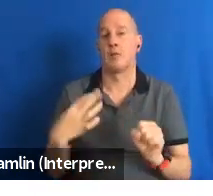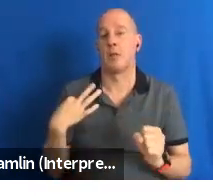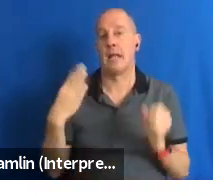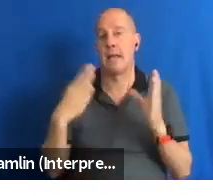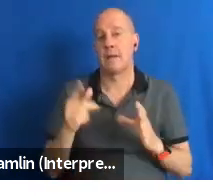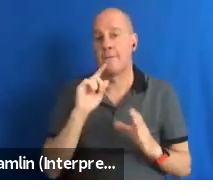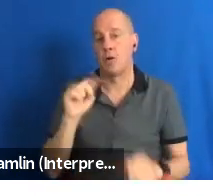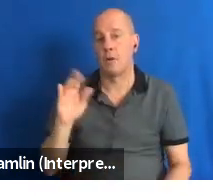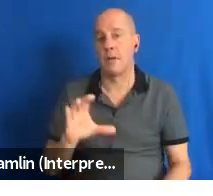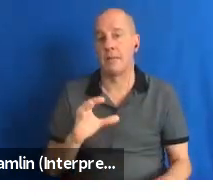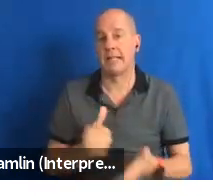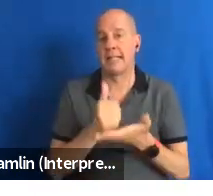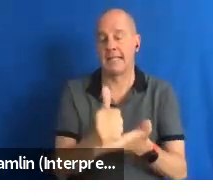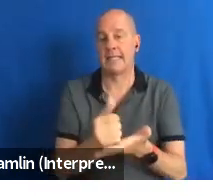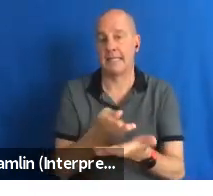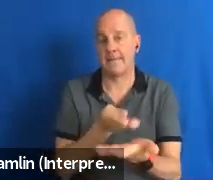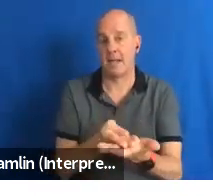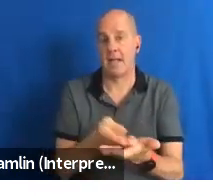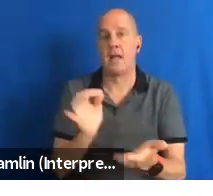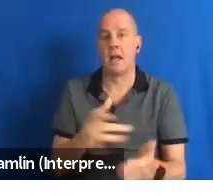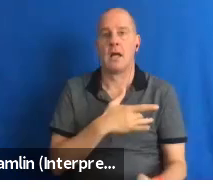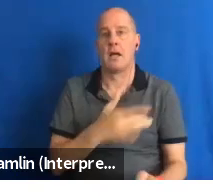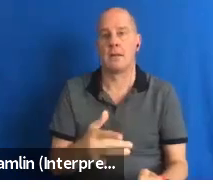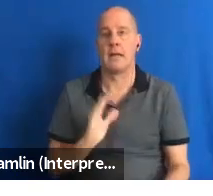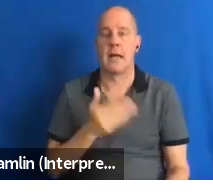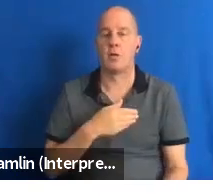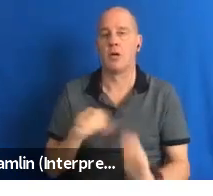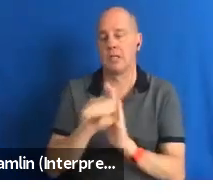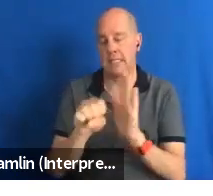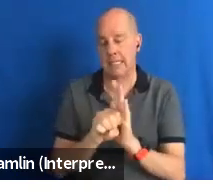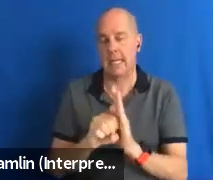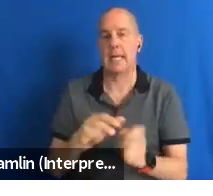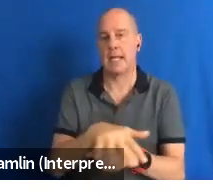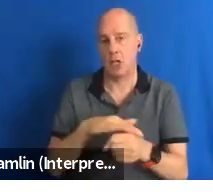assistance funding is usually our state local tribal territorial governments,